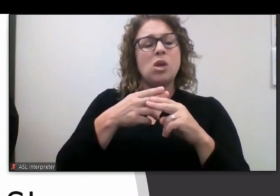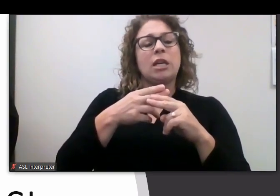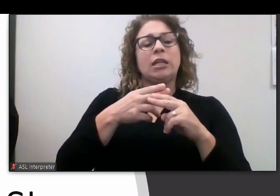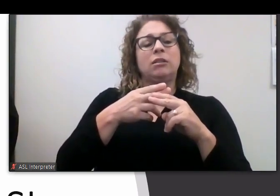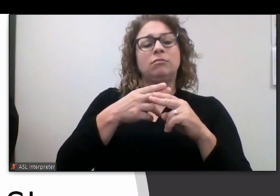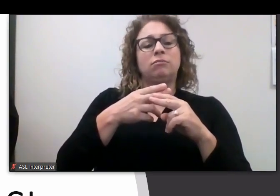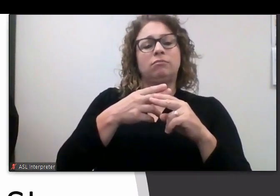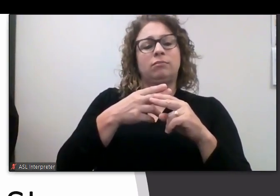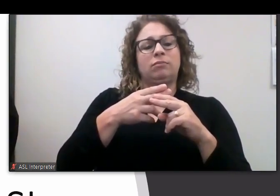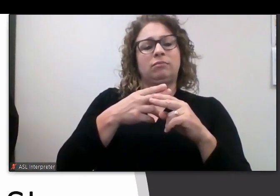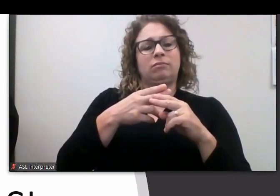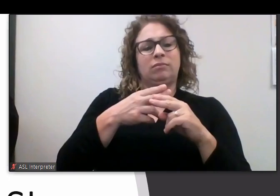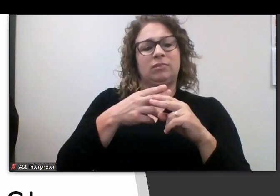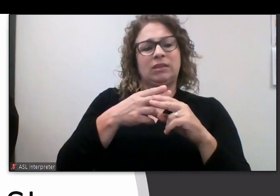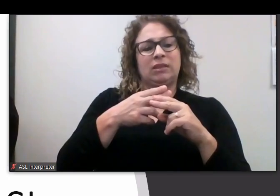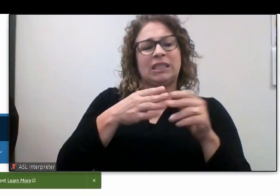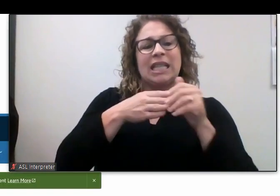Could you go to the next slide?